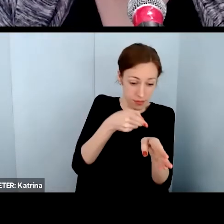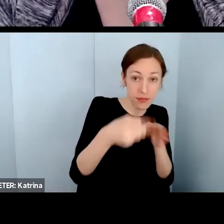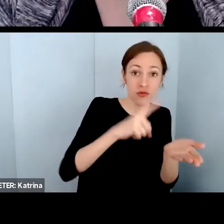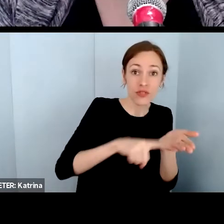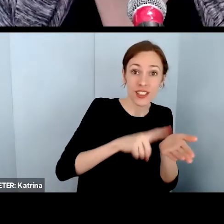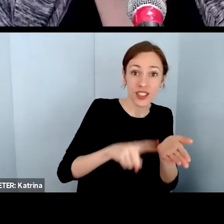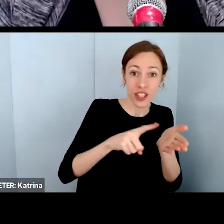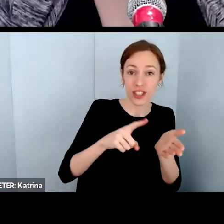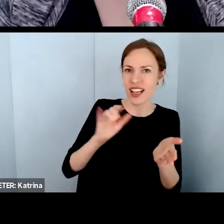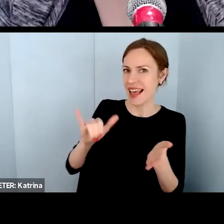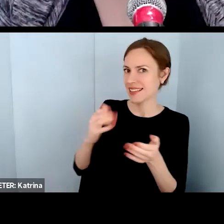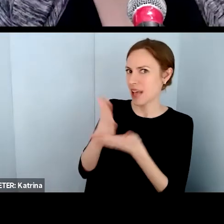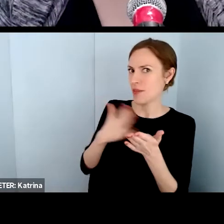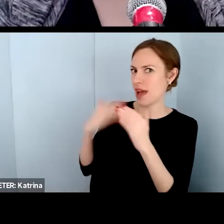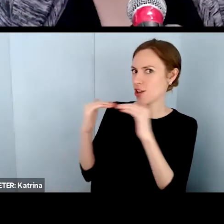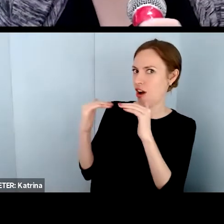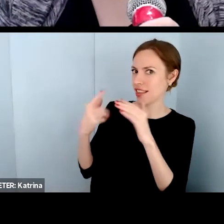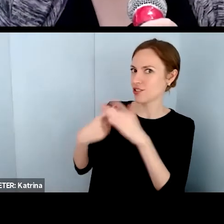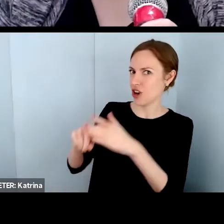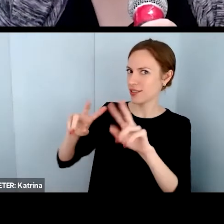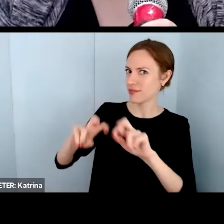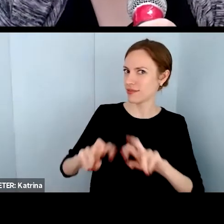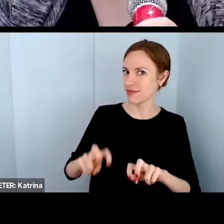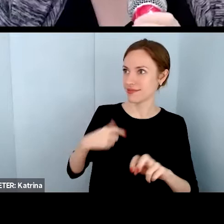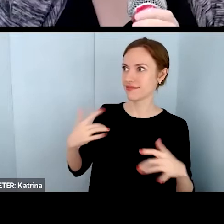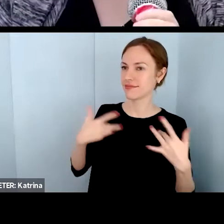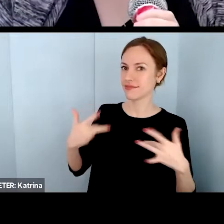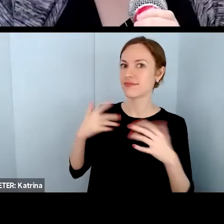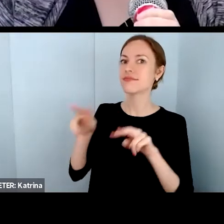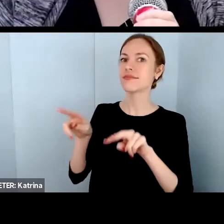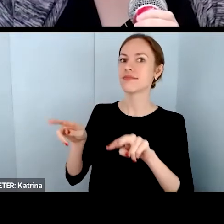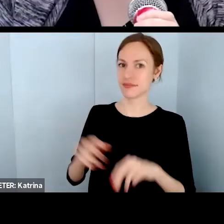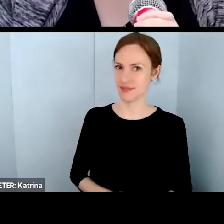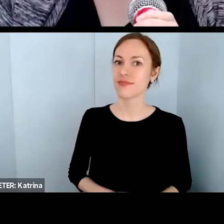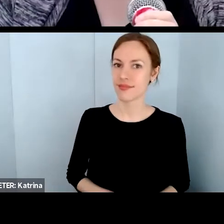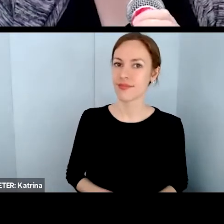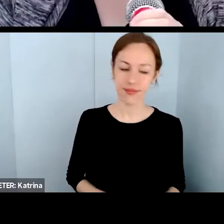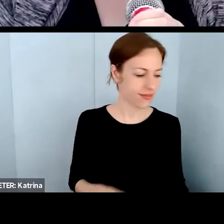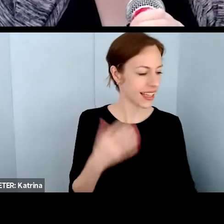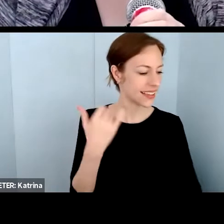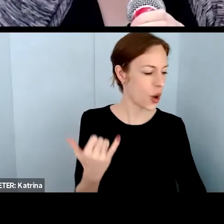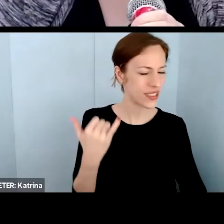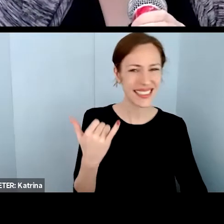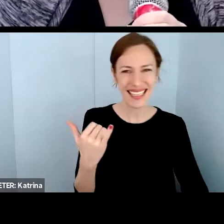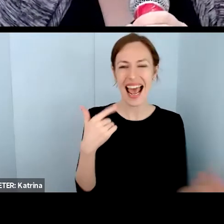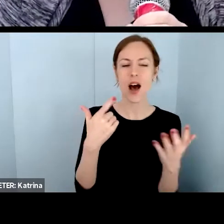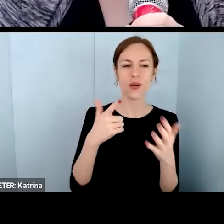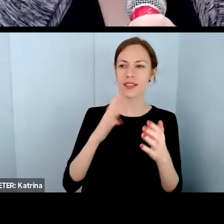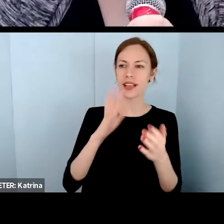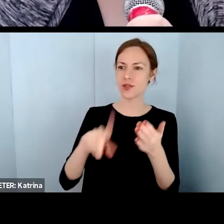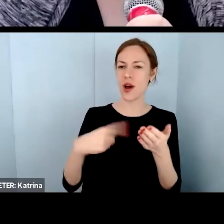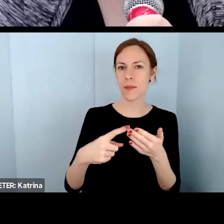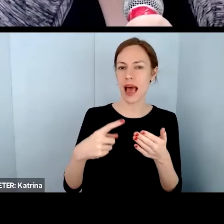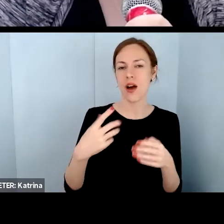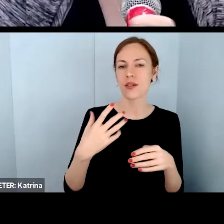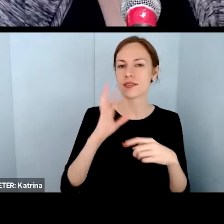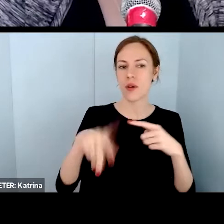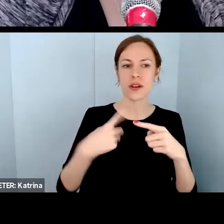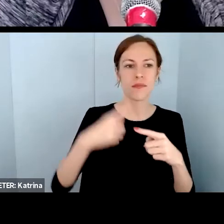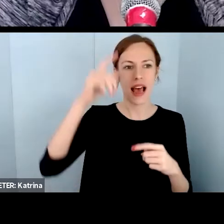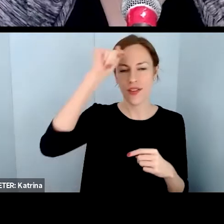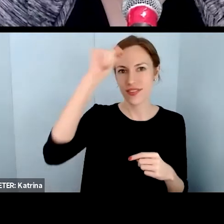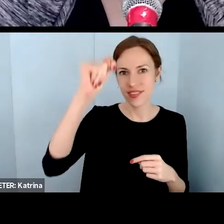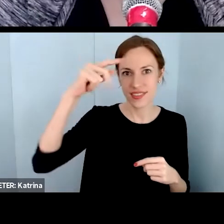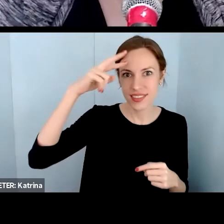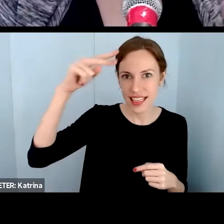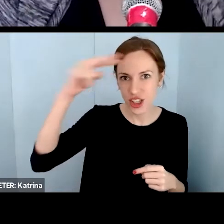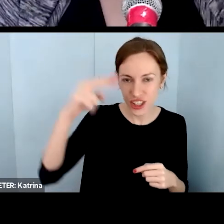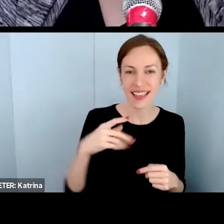So let's do a little bit of theory, because you know, can't can't, can't dispense without it. And it's sort of my, my favorite thing these days.